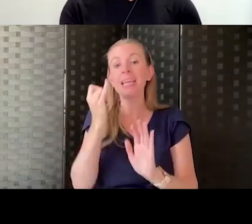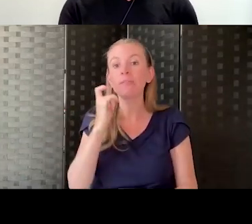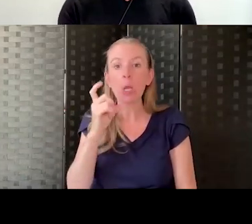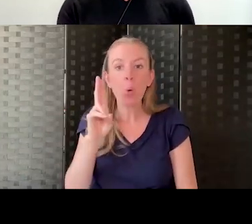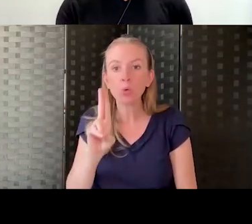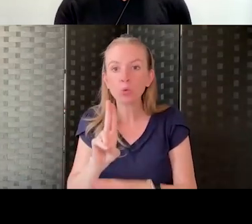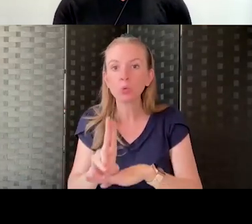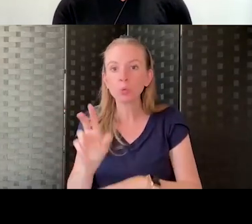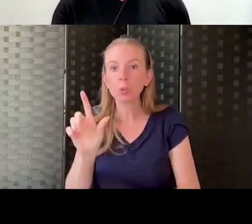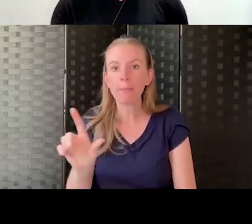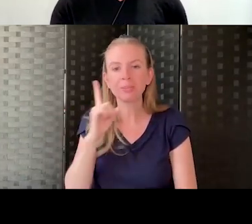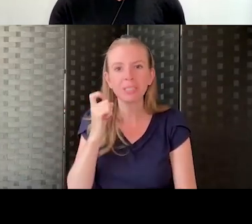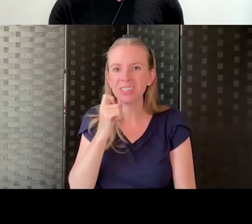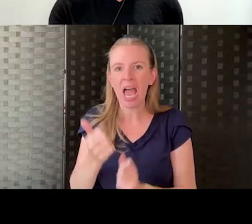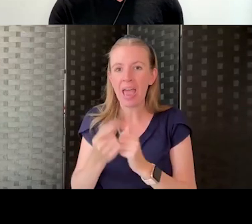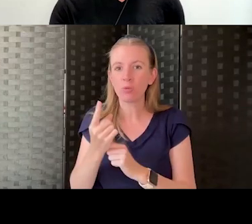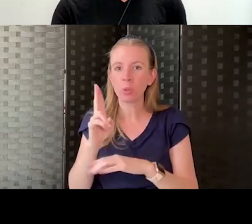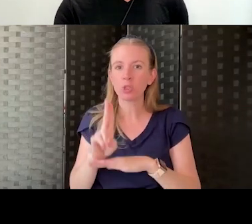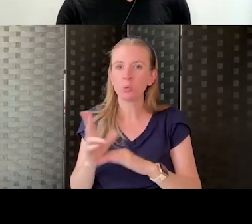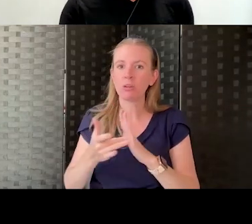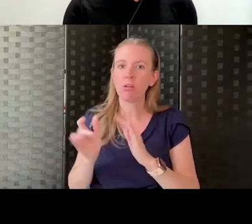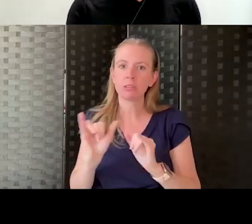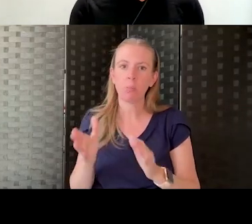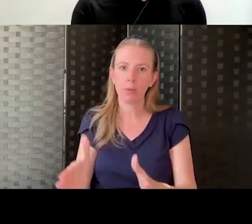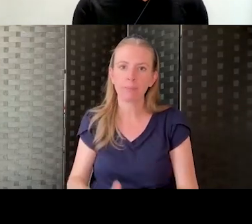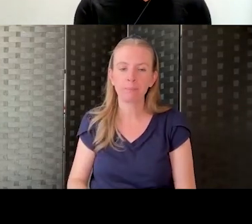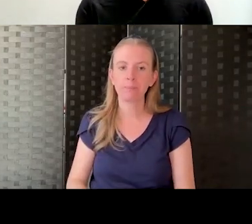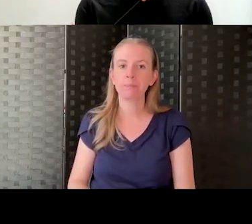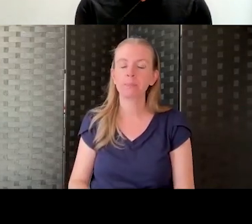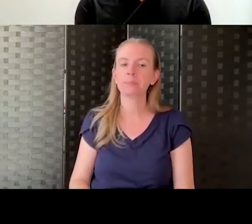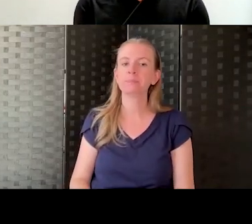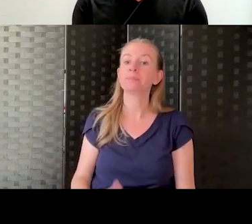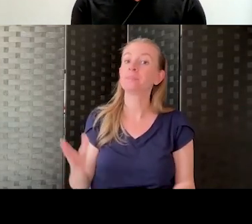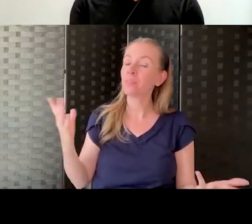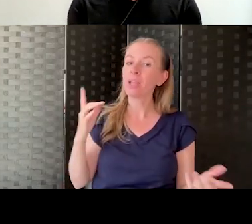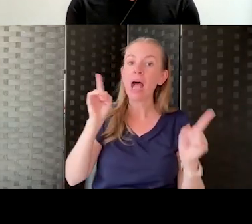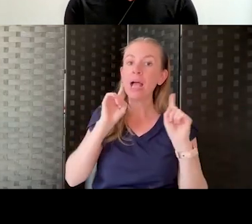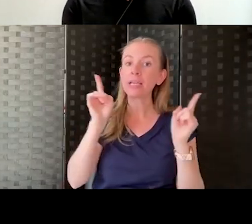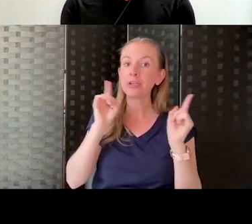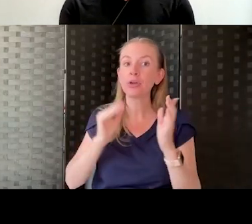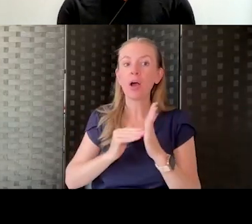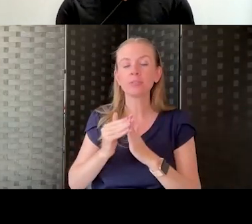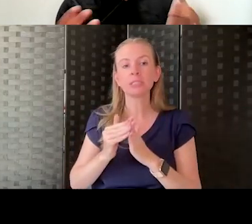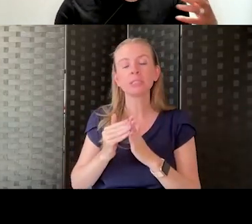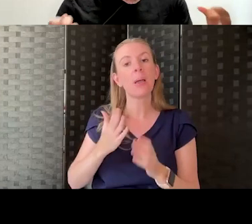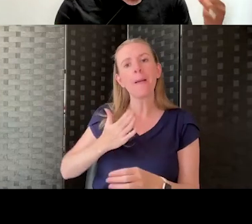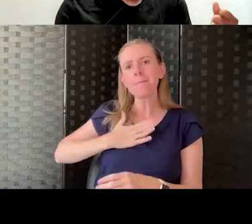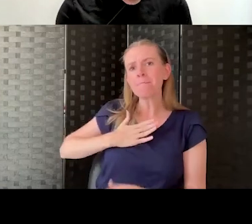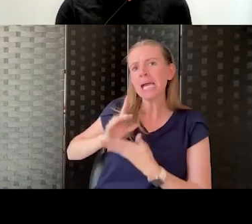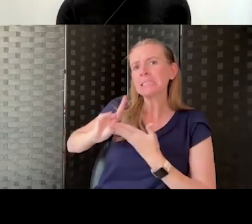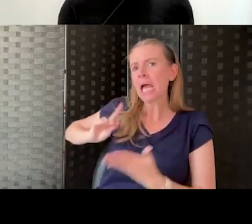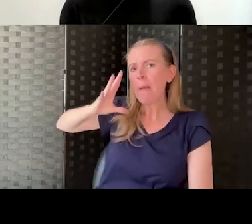we all do not use technology the same way. I hear this from designers -- my design is beautiful.